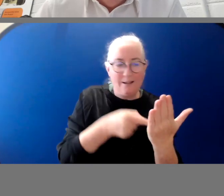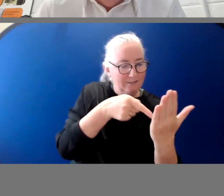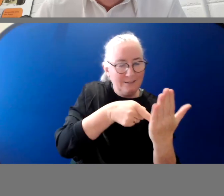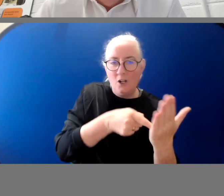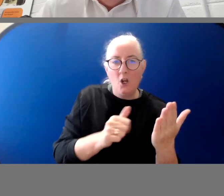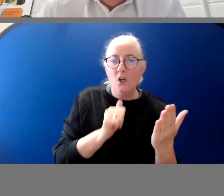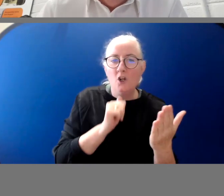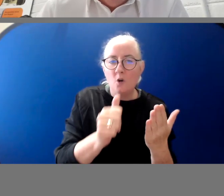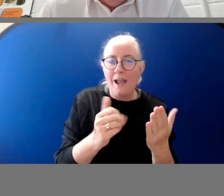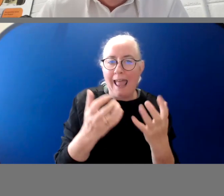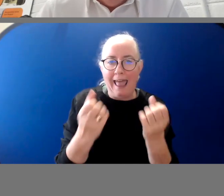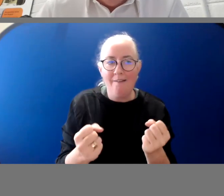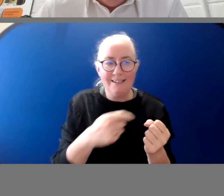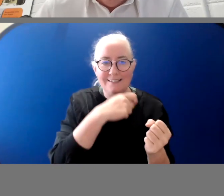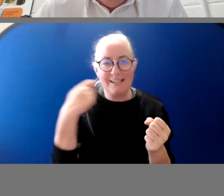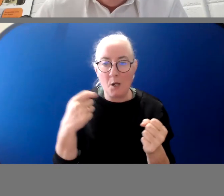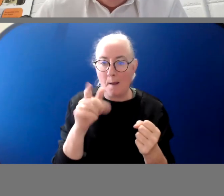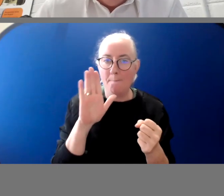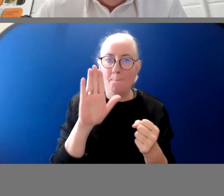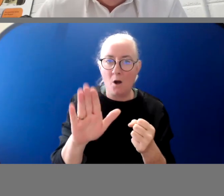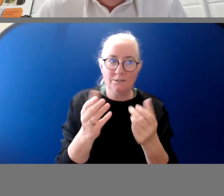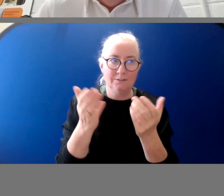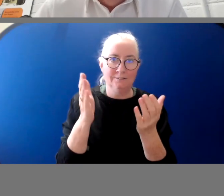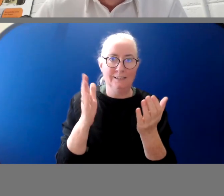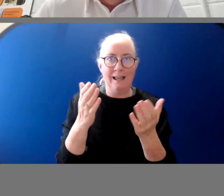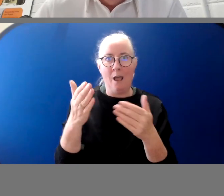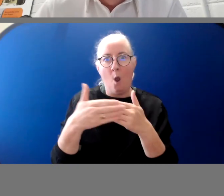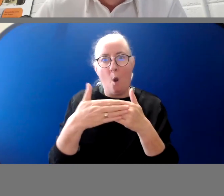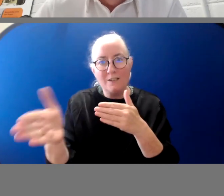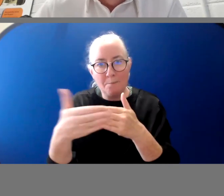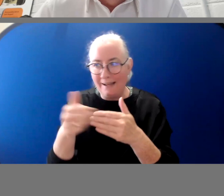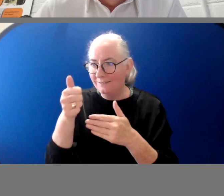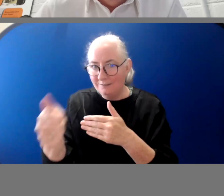the pun it doesn't say that you automatically have to have automated doors or manual doors so it's up